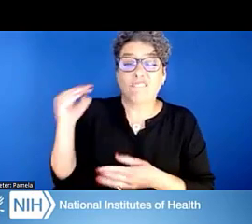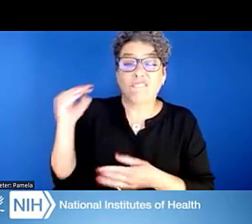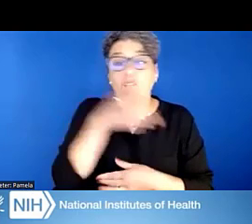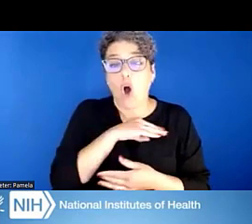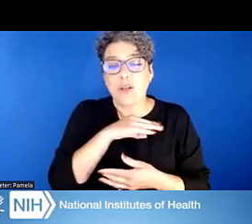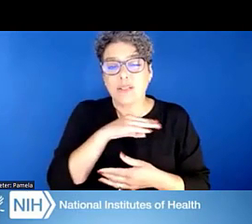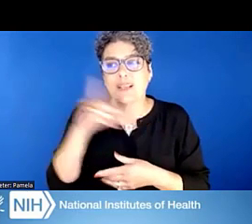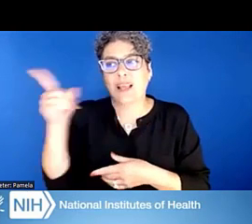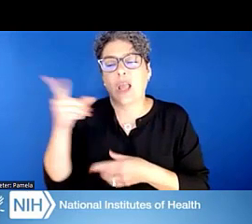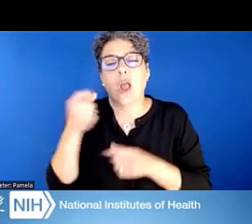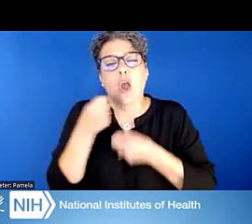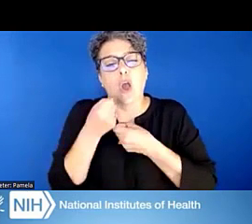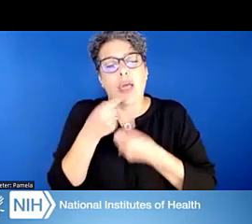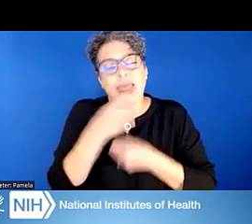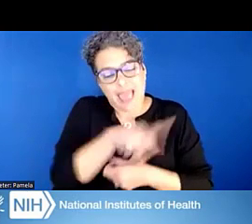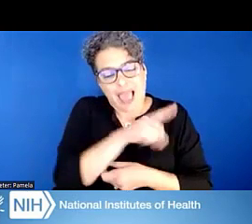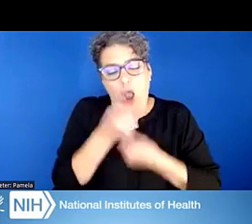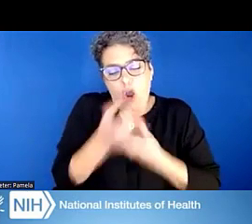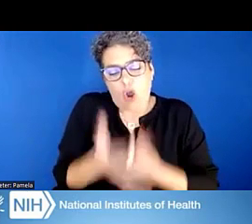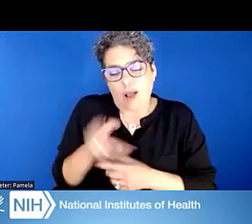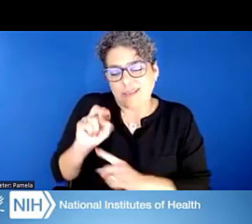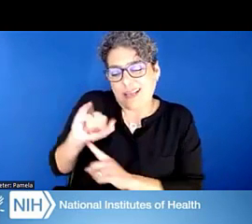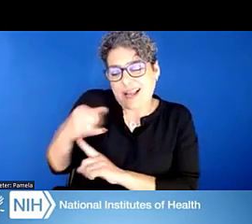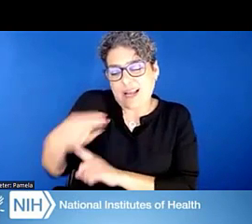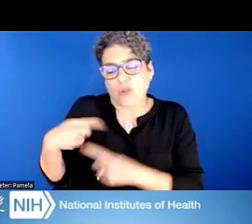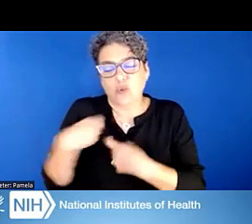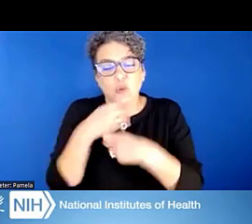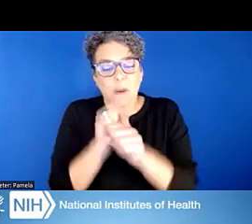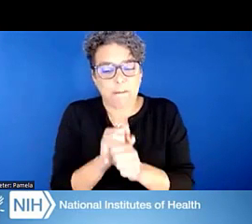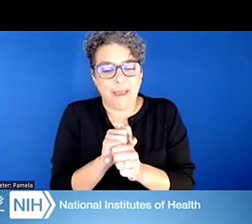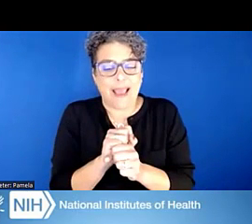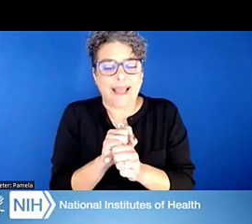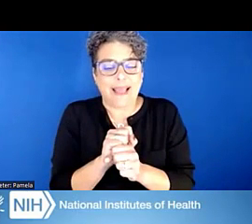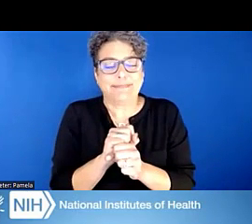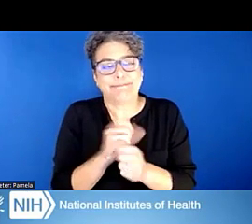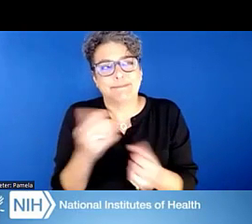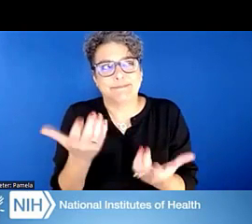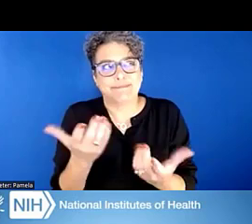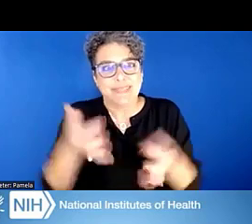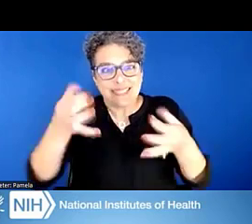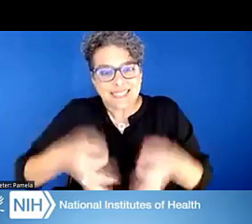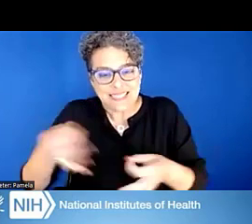which really is terrible because then there's a lot of other really good research that's being left on the table